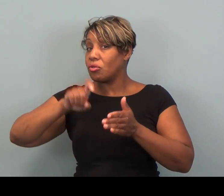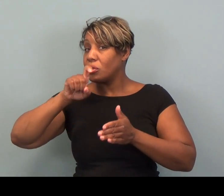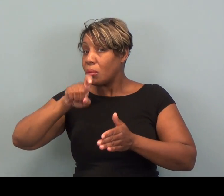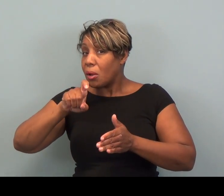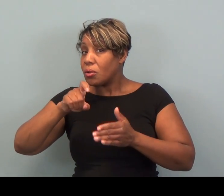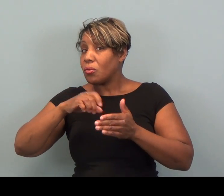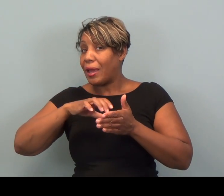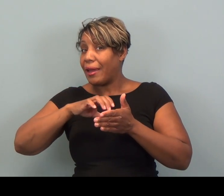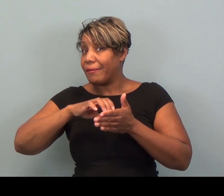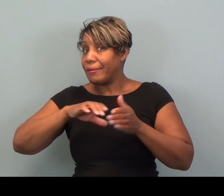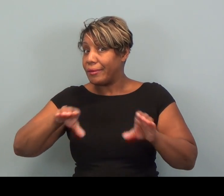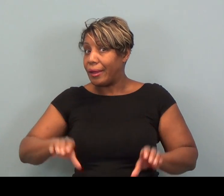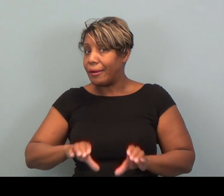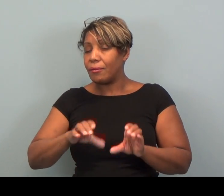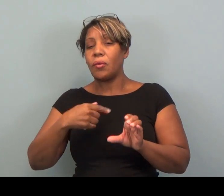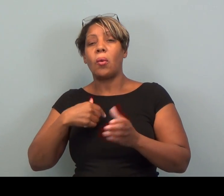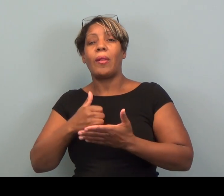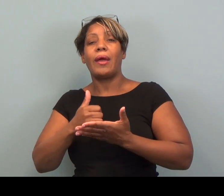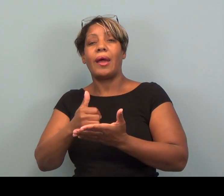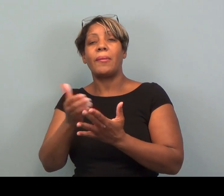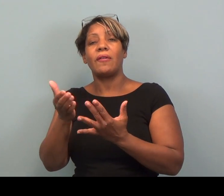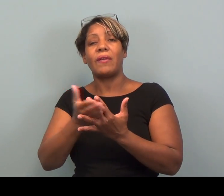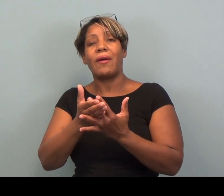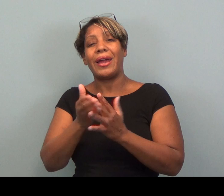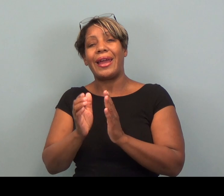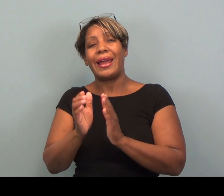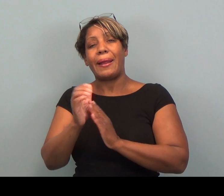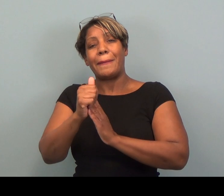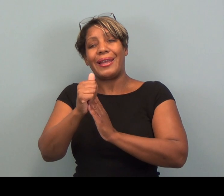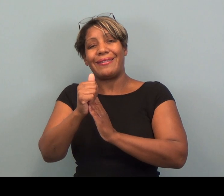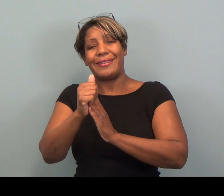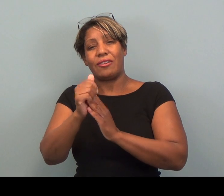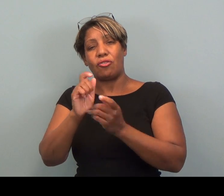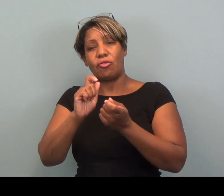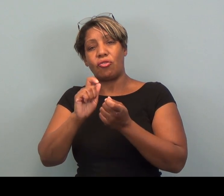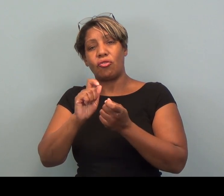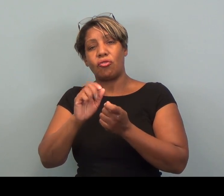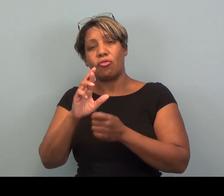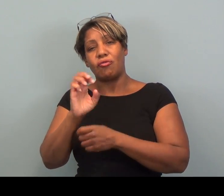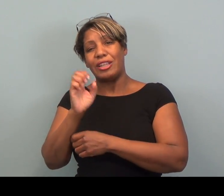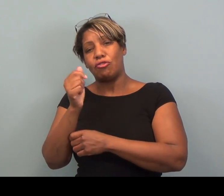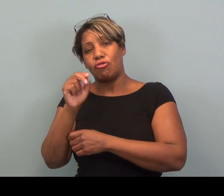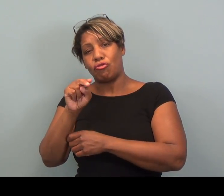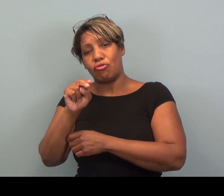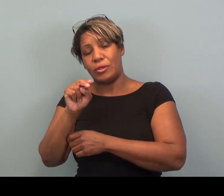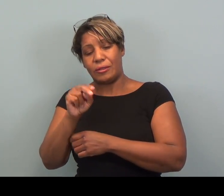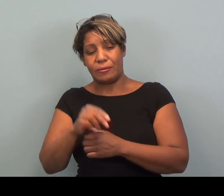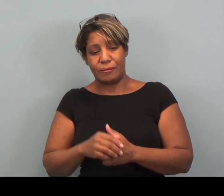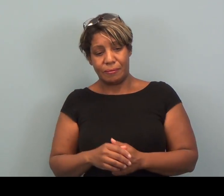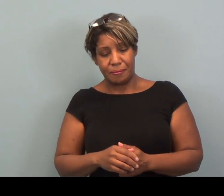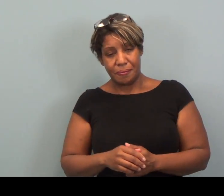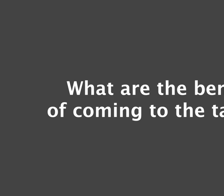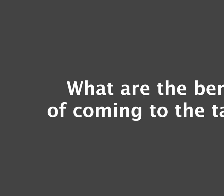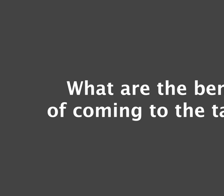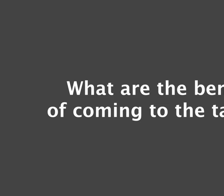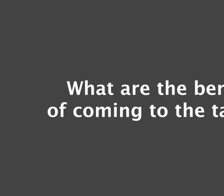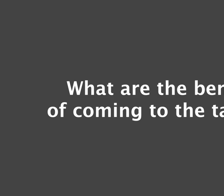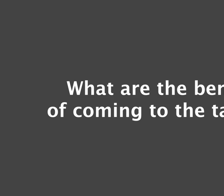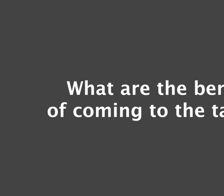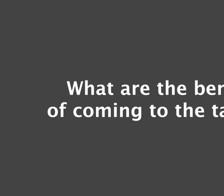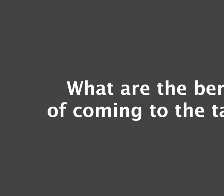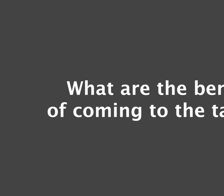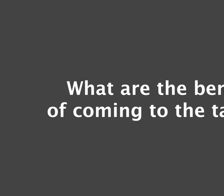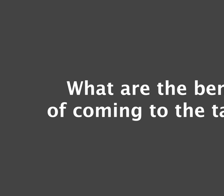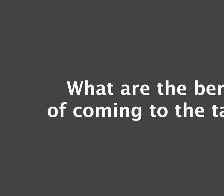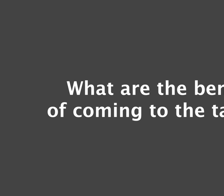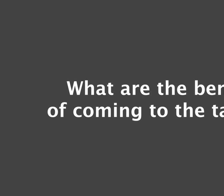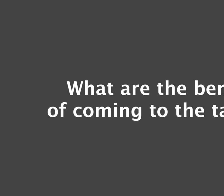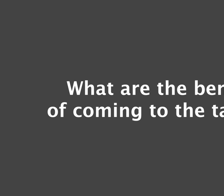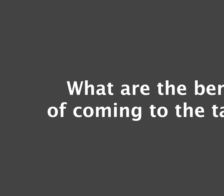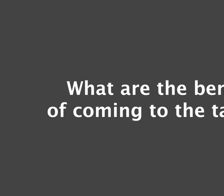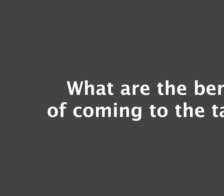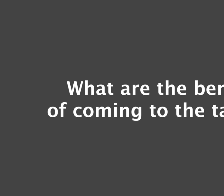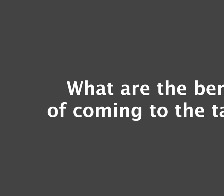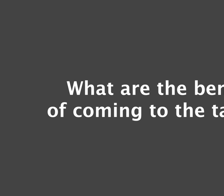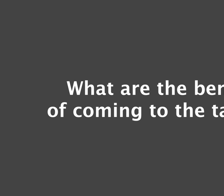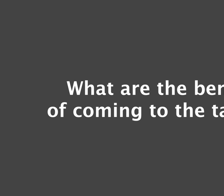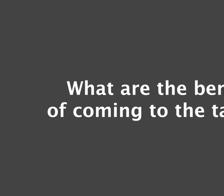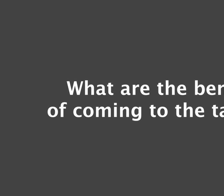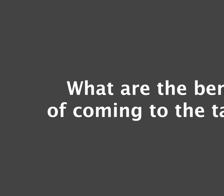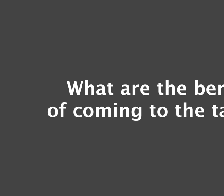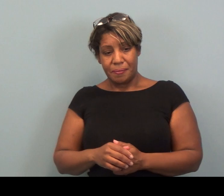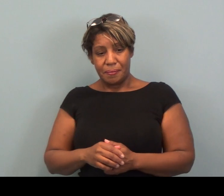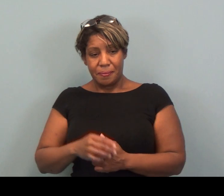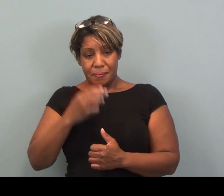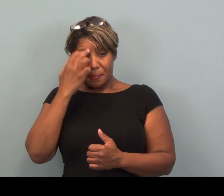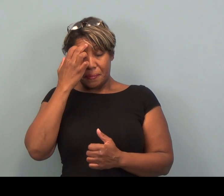we can help you file an amended return.